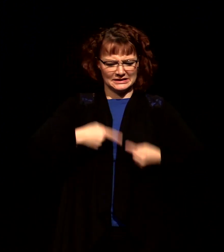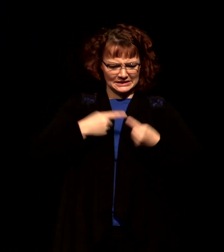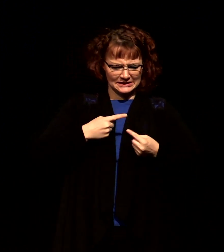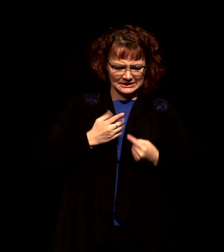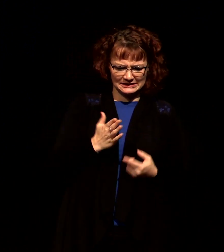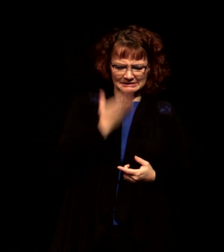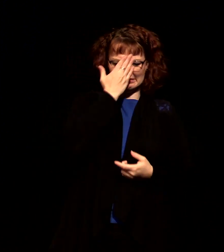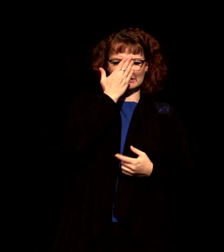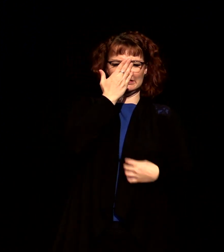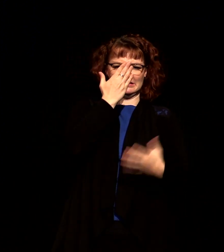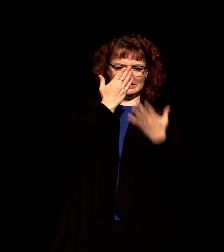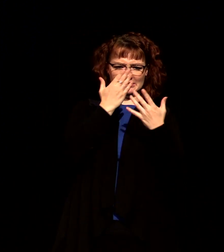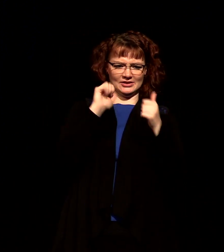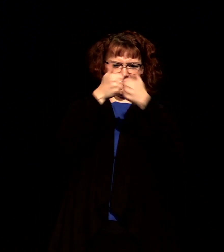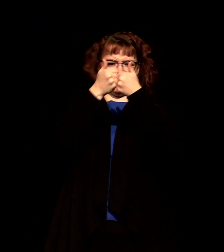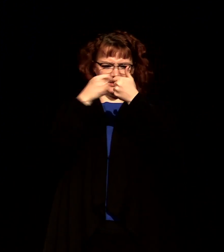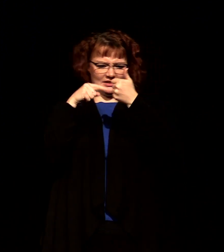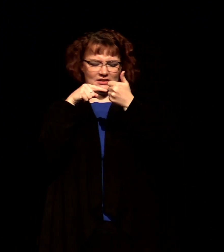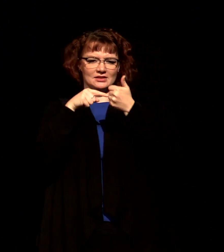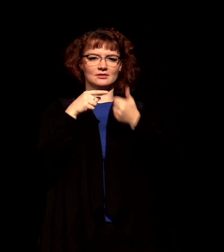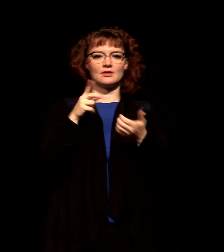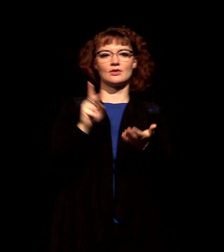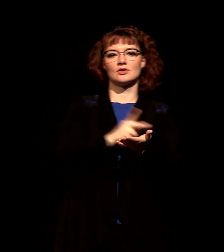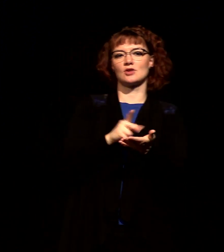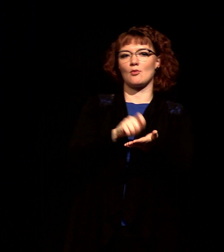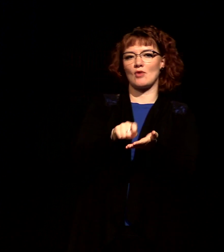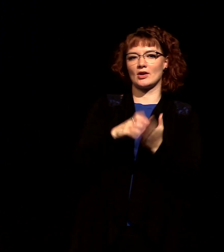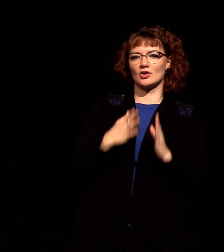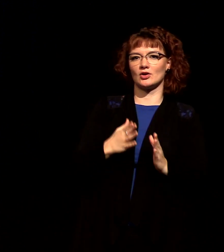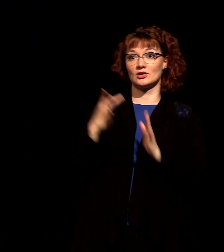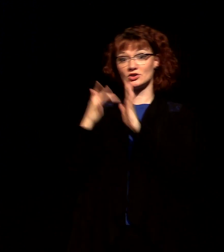the Psalmist would say to you, Jesus would say to you this God,